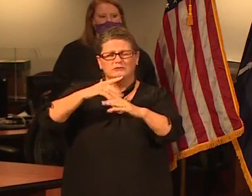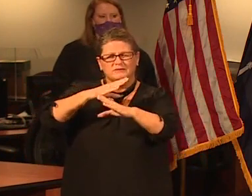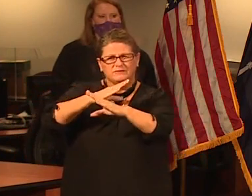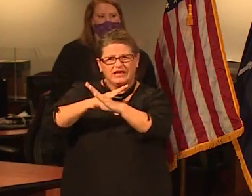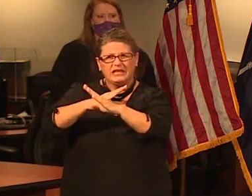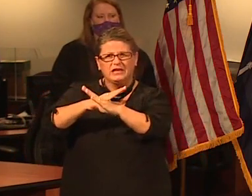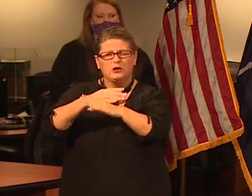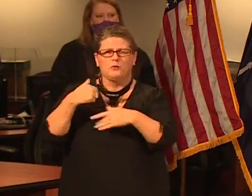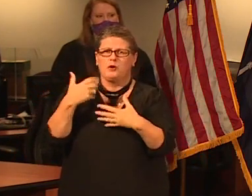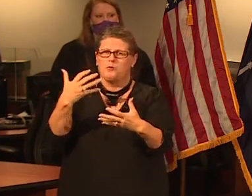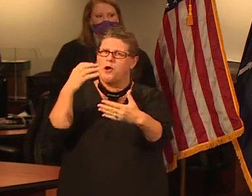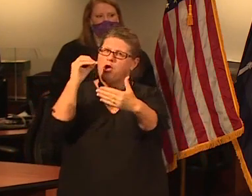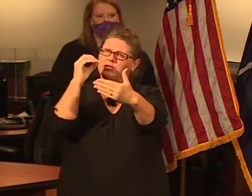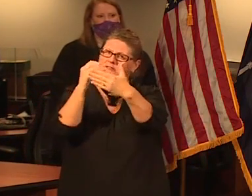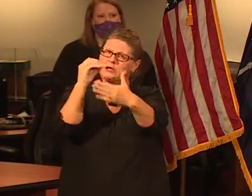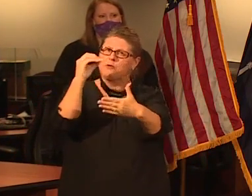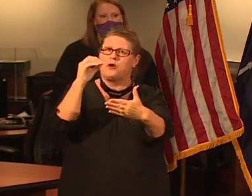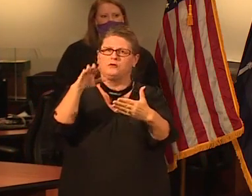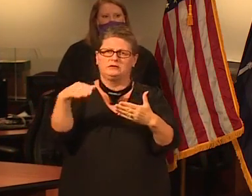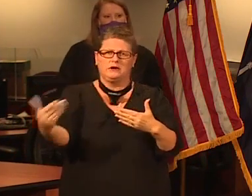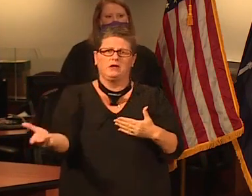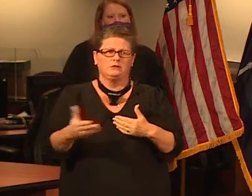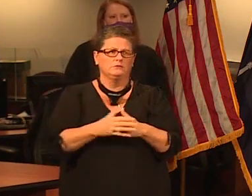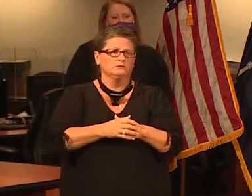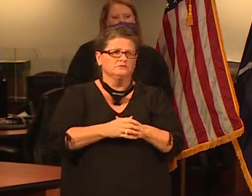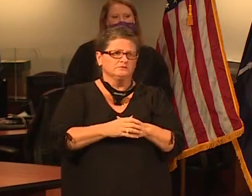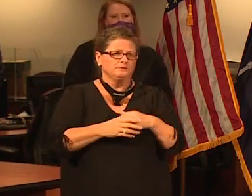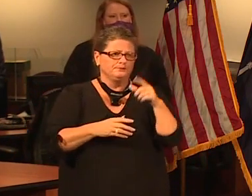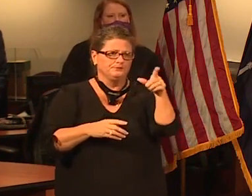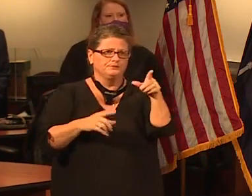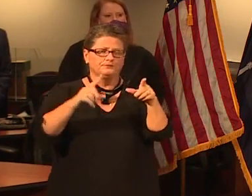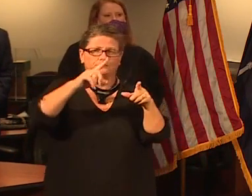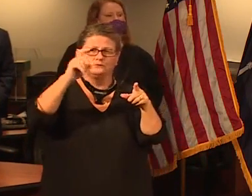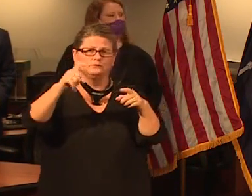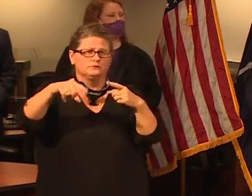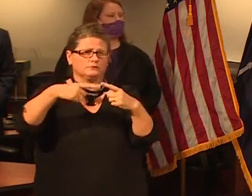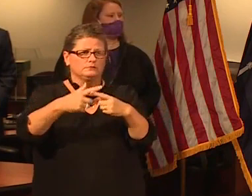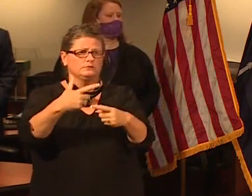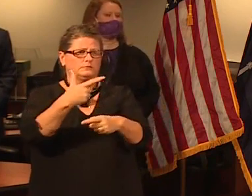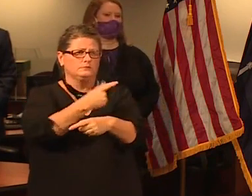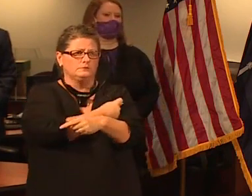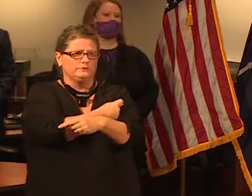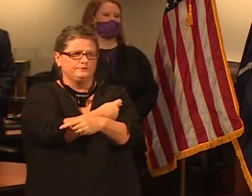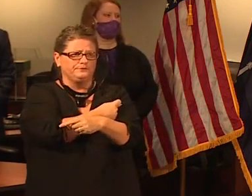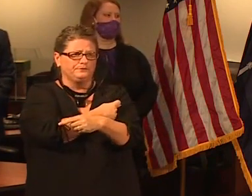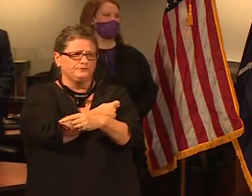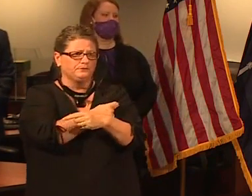THAT THIS IS REASON WE'RE HERE TO KEEP THIS NUMBER AS LOW AS POSSIBLE AND ZERO IS ACCEPTABLE NUMBER. YES, MA'AM.